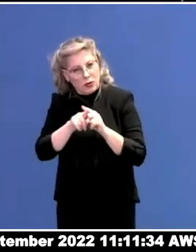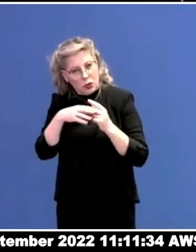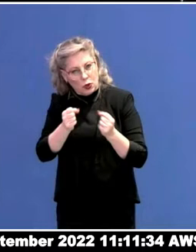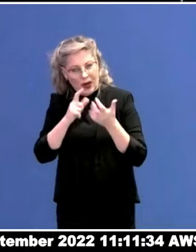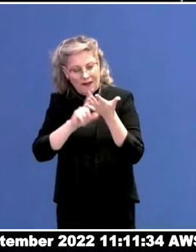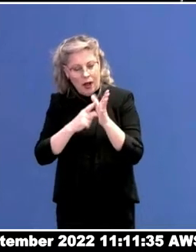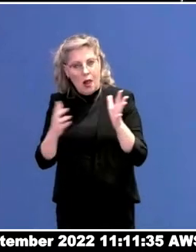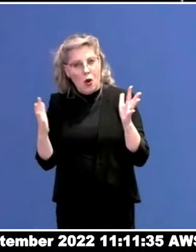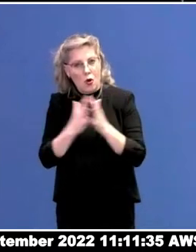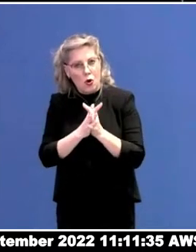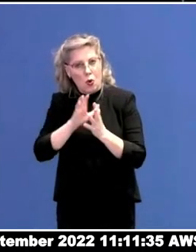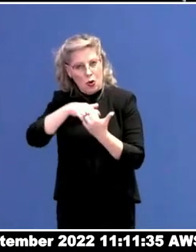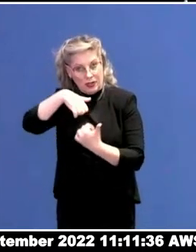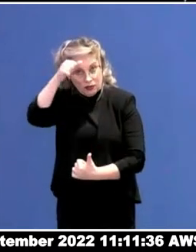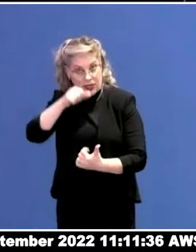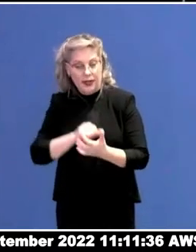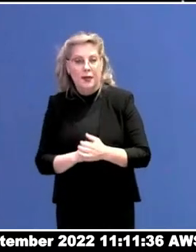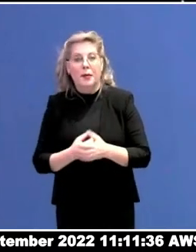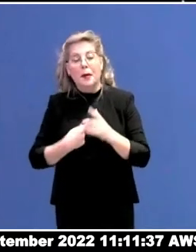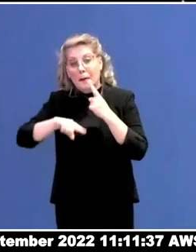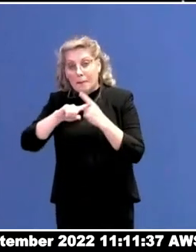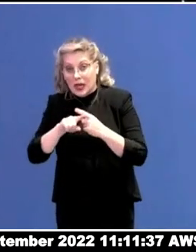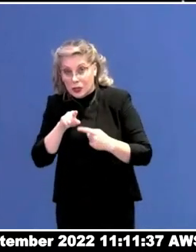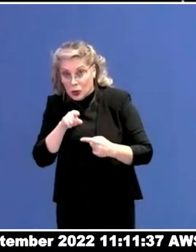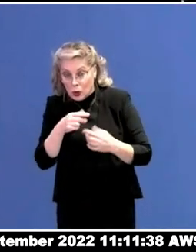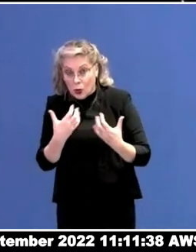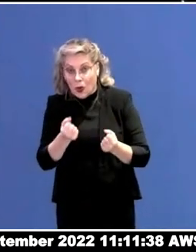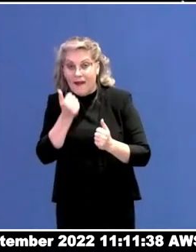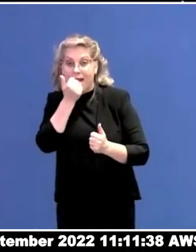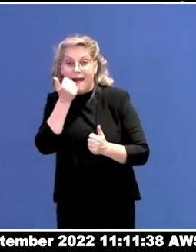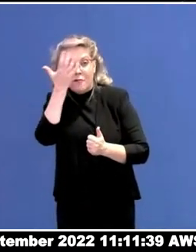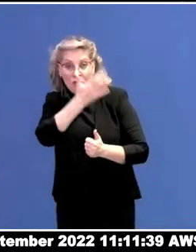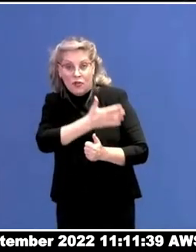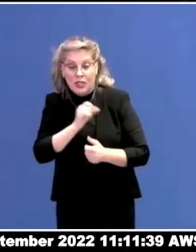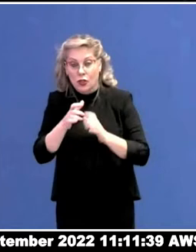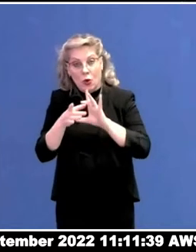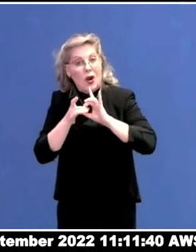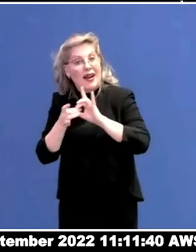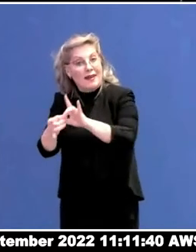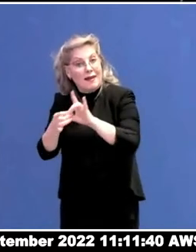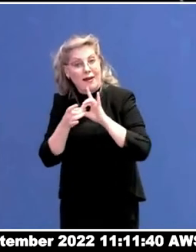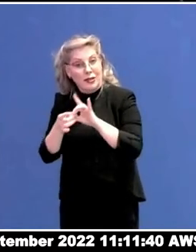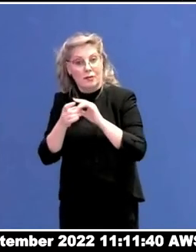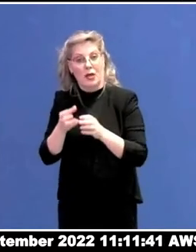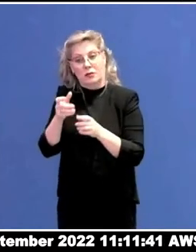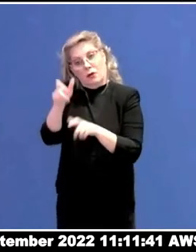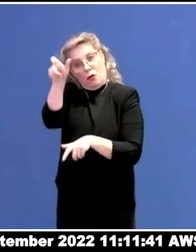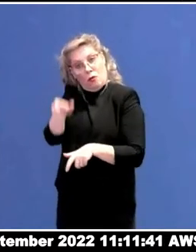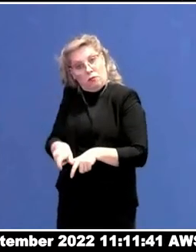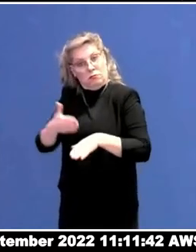MS McMAHON: You have worked an Aboriginal Engagement Officer with Knowmore Legal Service, which was established in response to the Royal Commission into Institutional